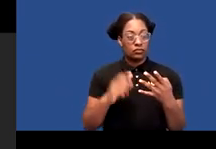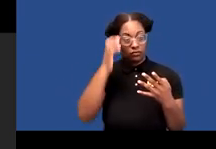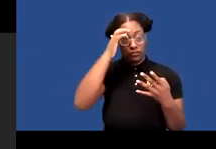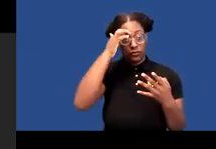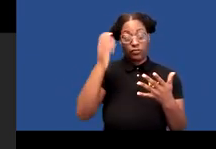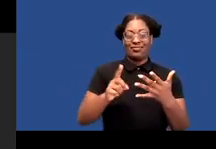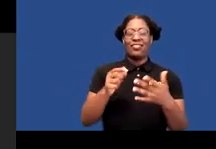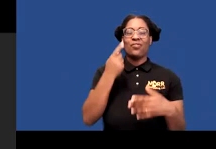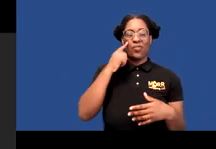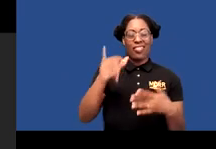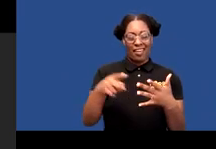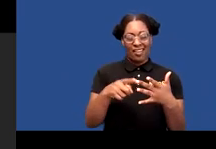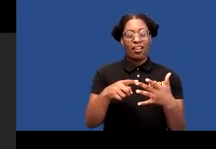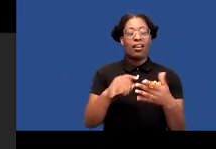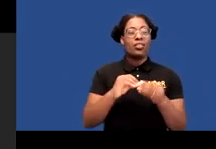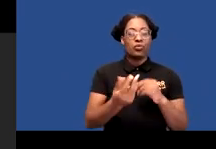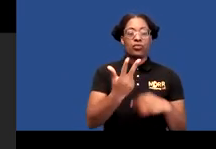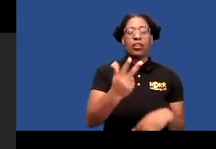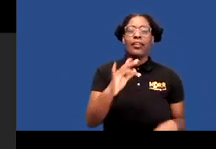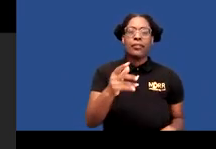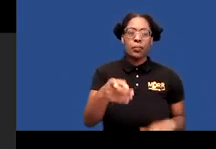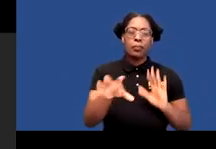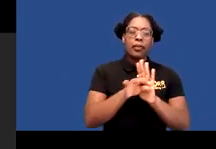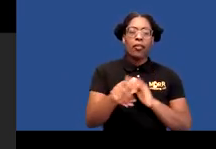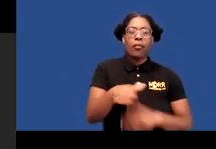would you drop a note into the chat and let us know more about that?